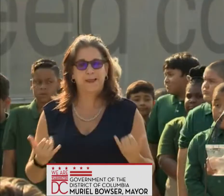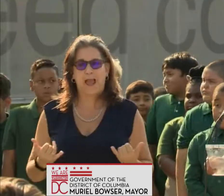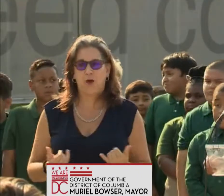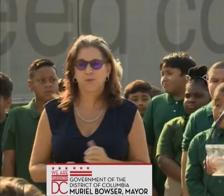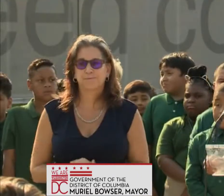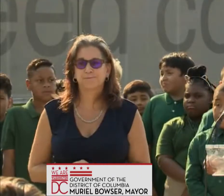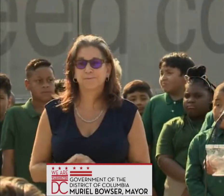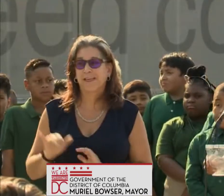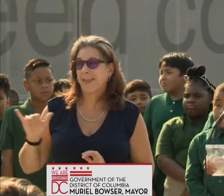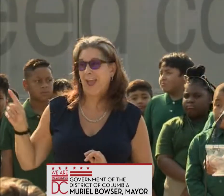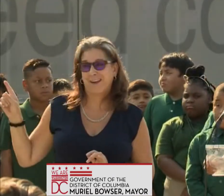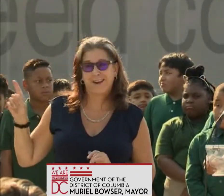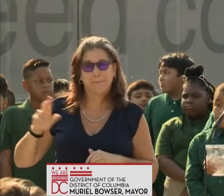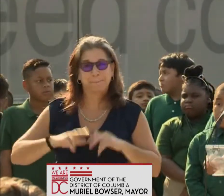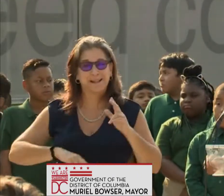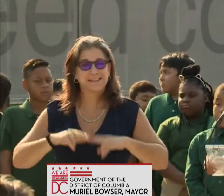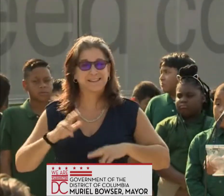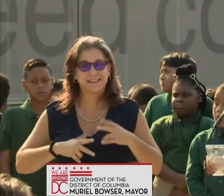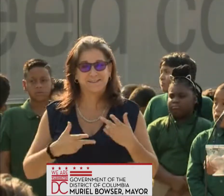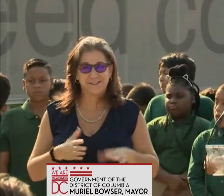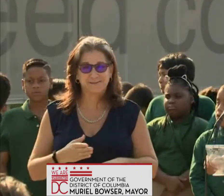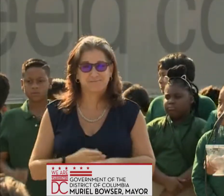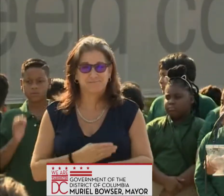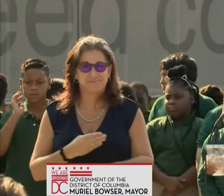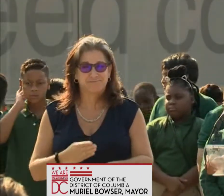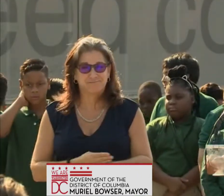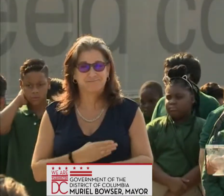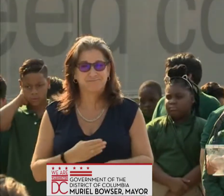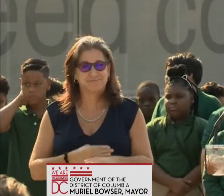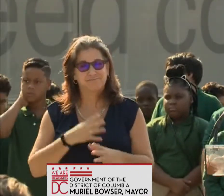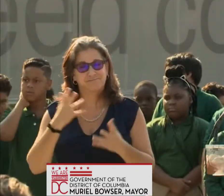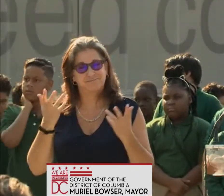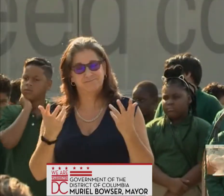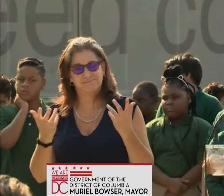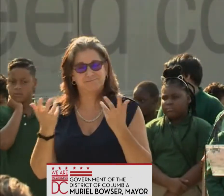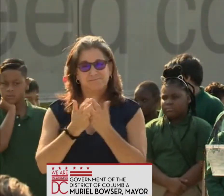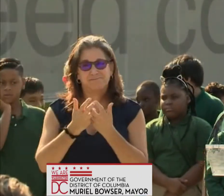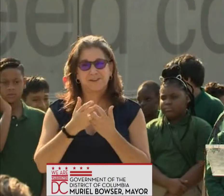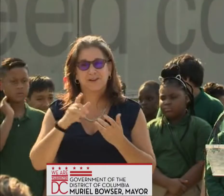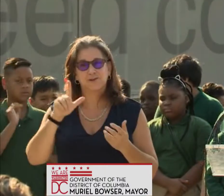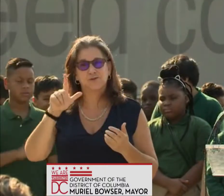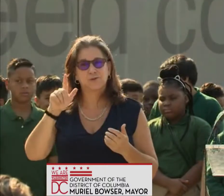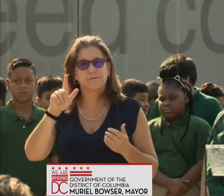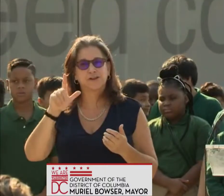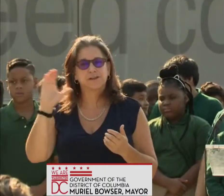21st century teaching and learning and it can accommodate almost 450 students